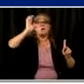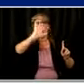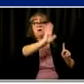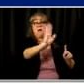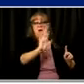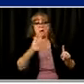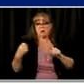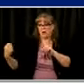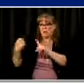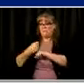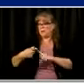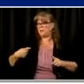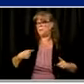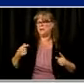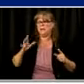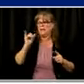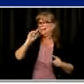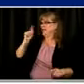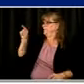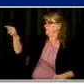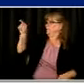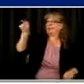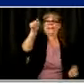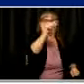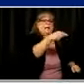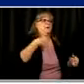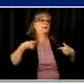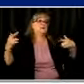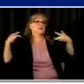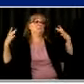it's oh which i am oh it must be people in their 50s you're going out you're in your 50s there's